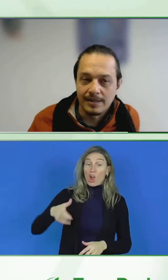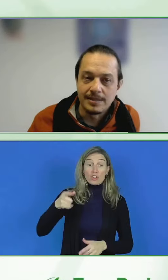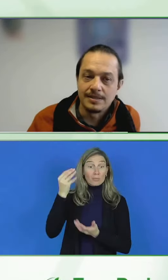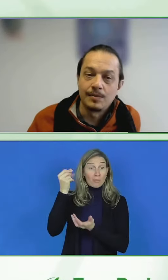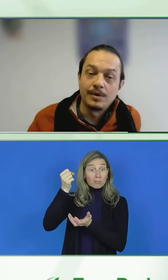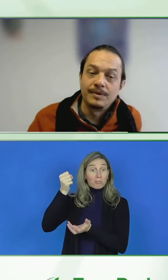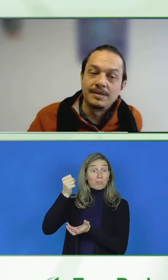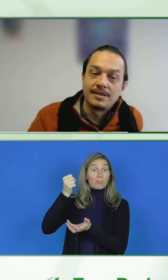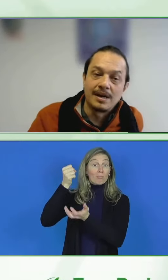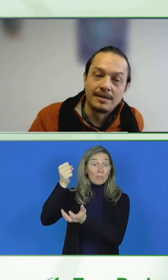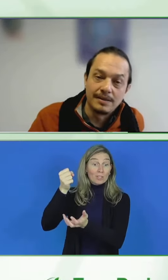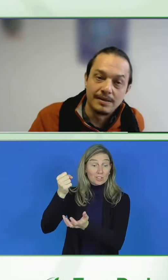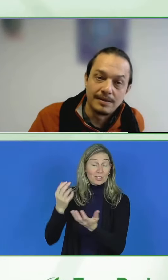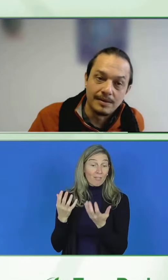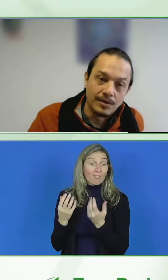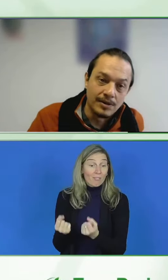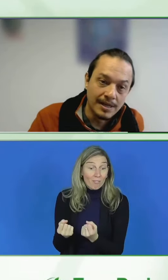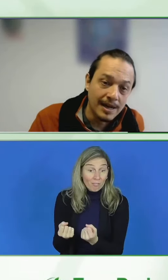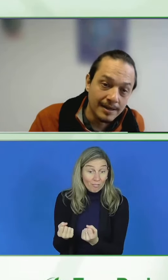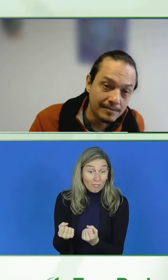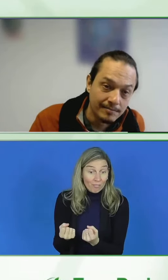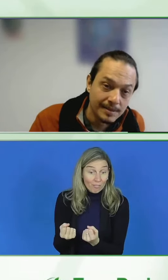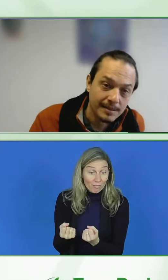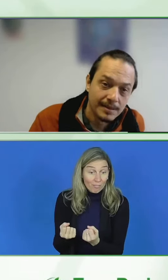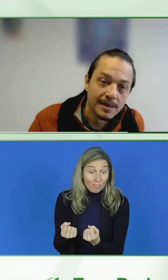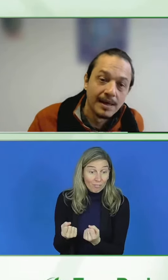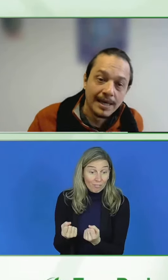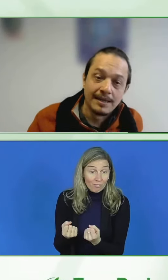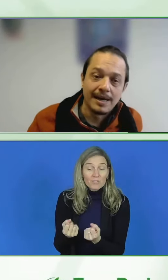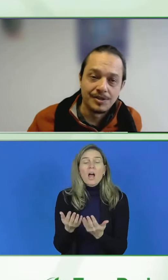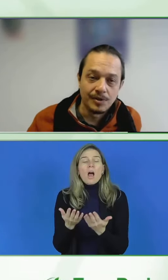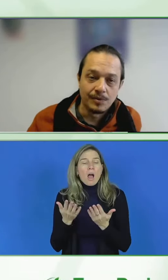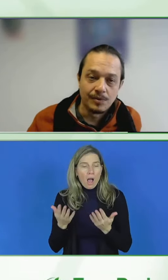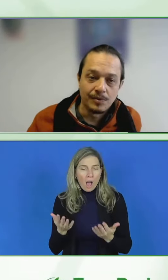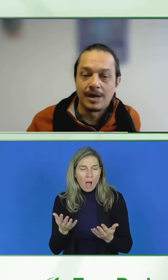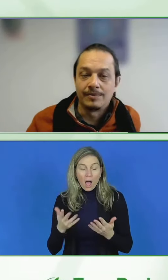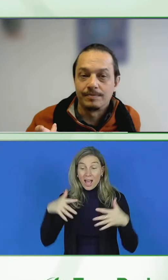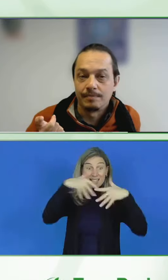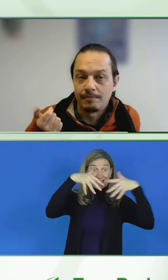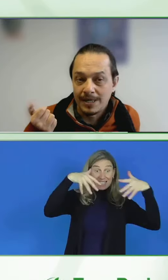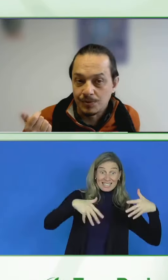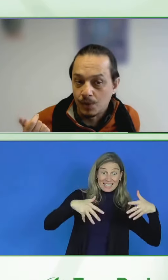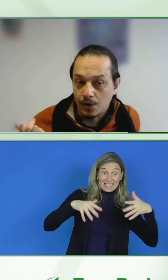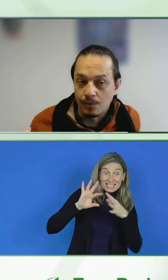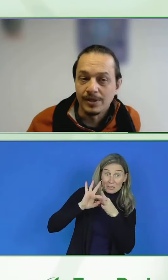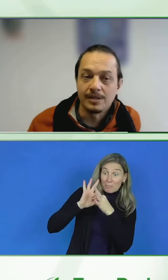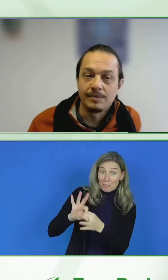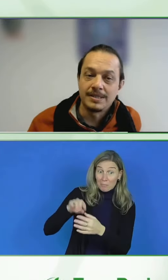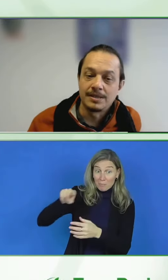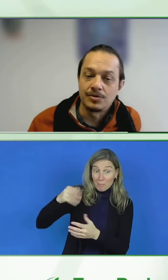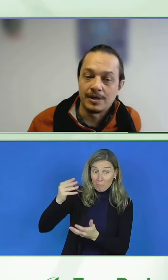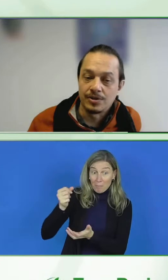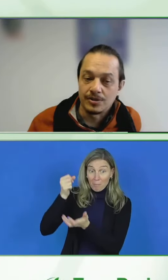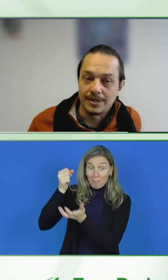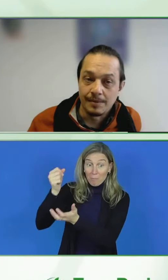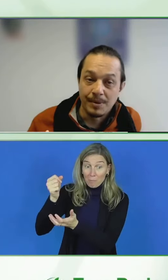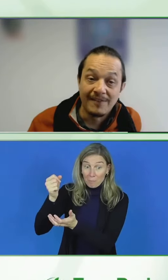the system will be designed on that line. In a country where you have much more community based structures as